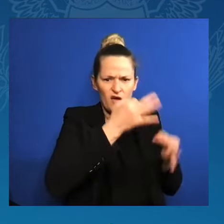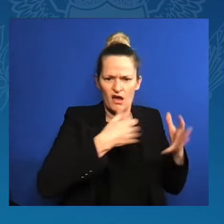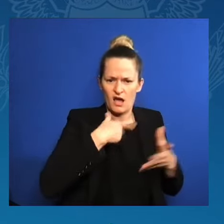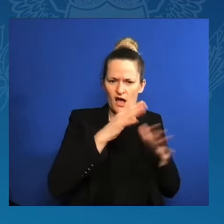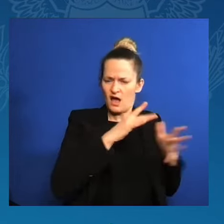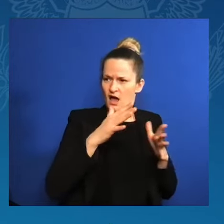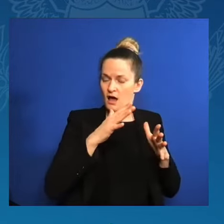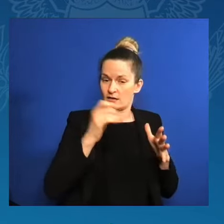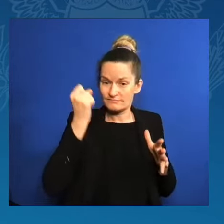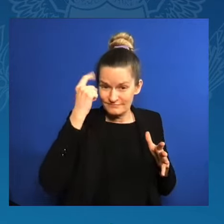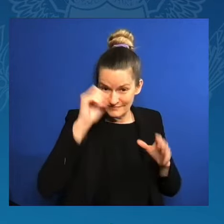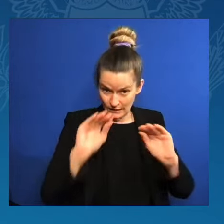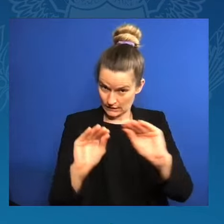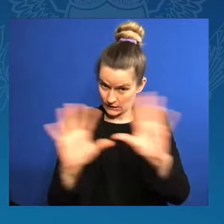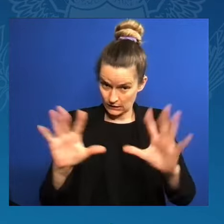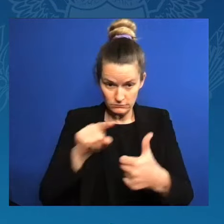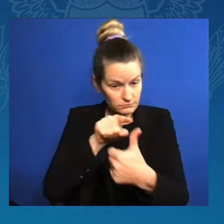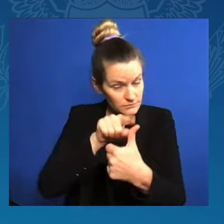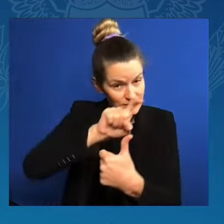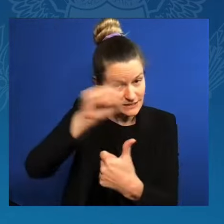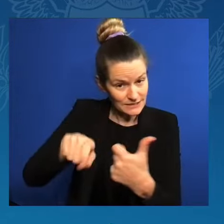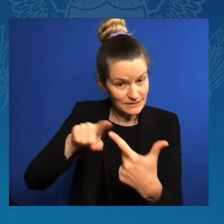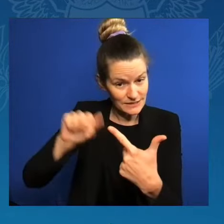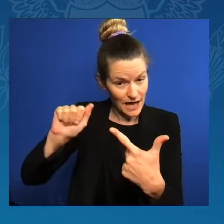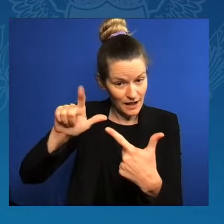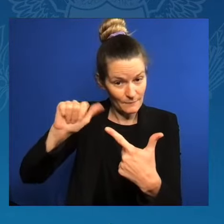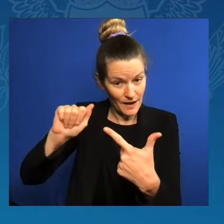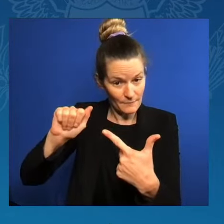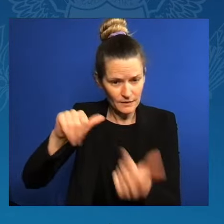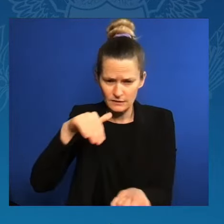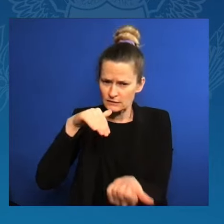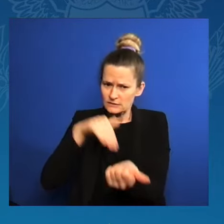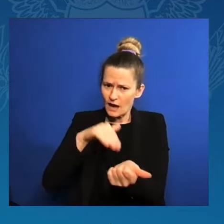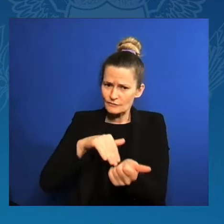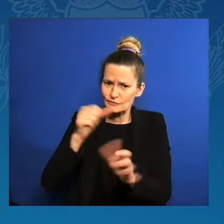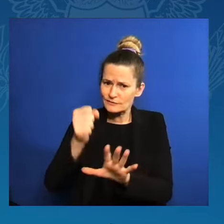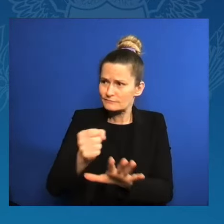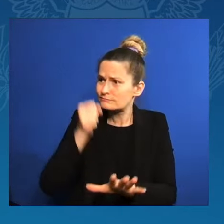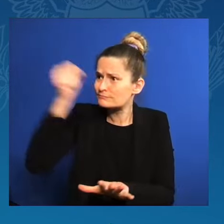Can you imagine someone passing a law saying life imprisonment